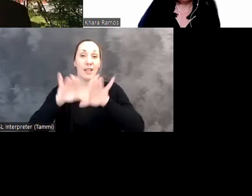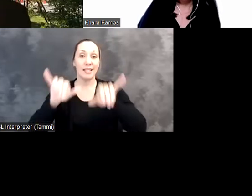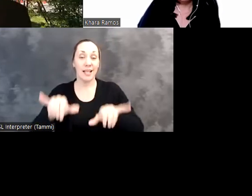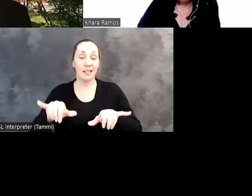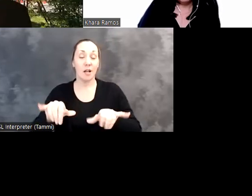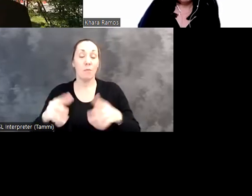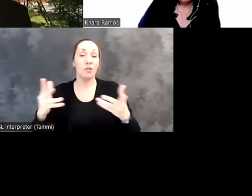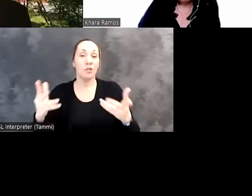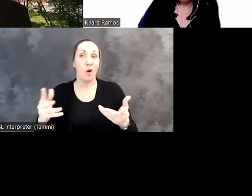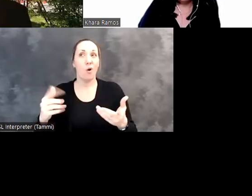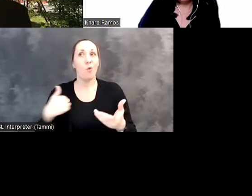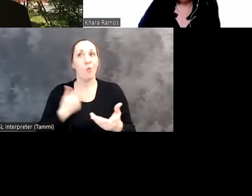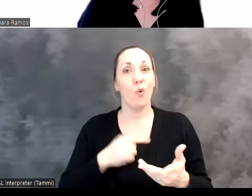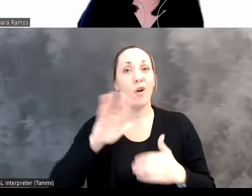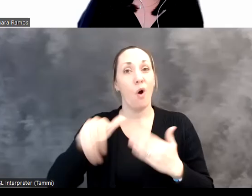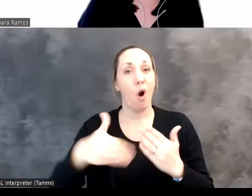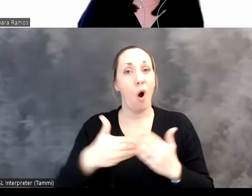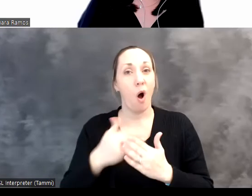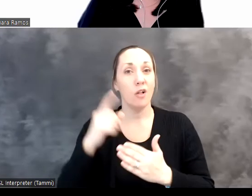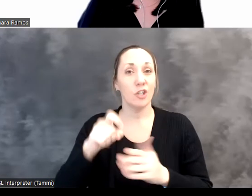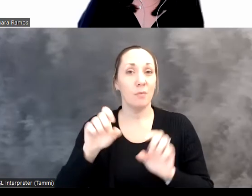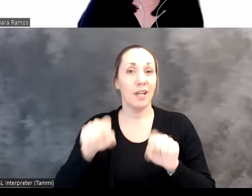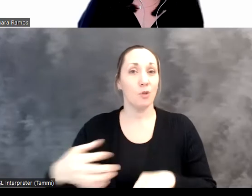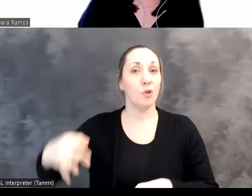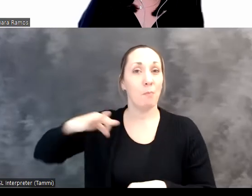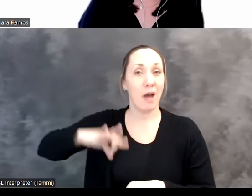taxpayer dollars, we're all paying into this system, and so we should all